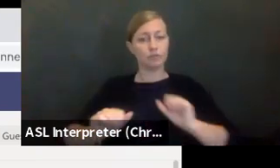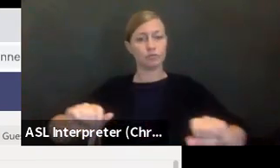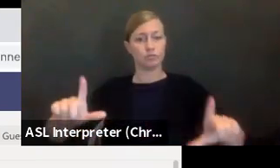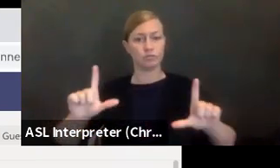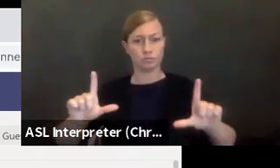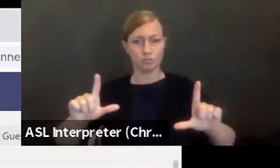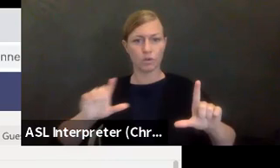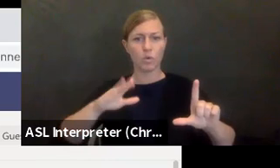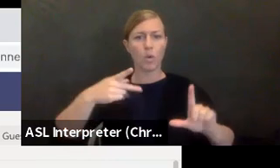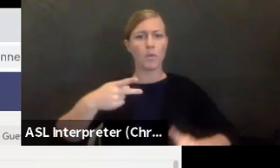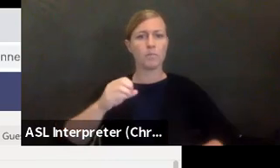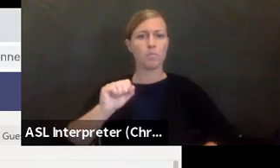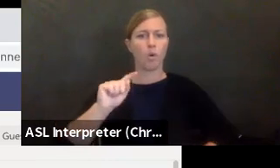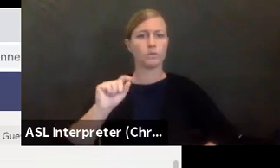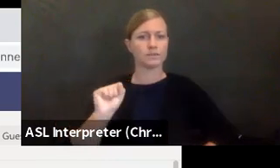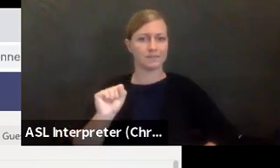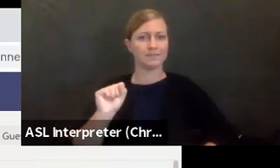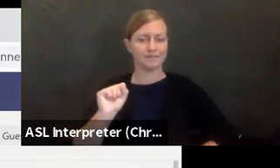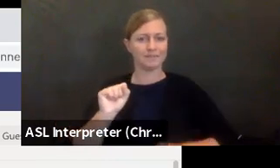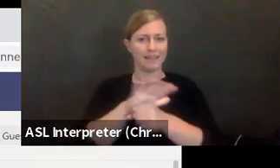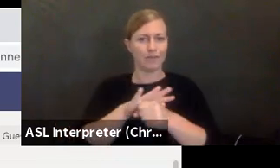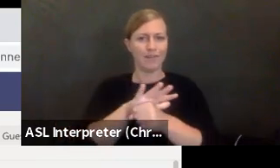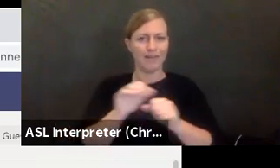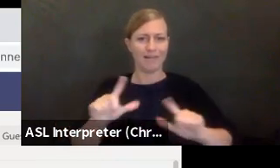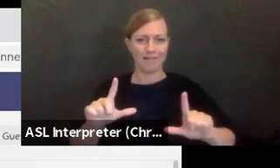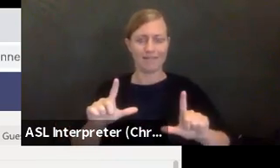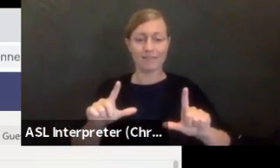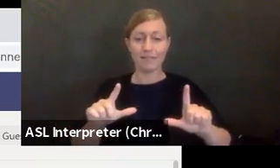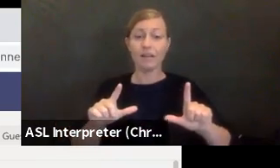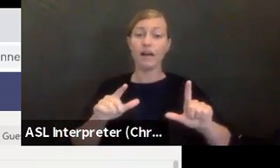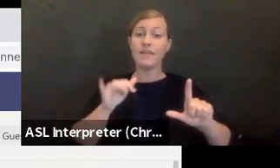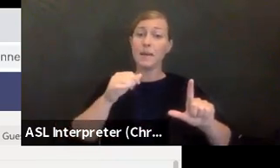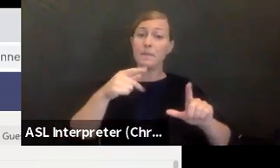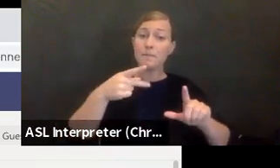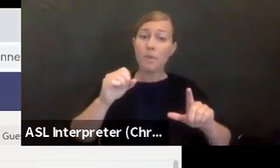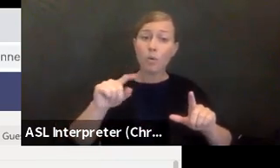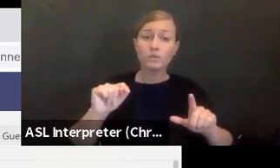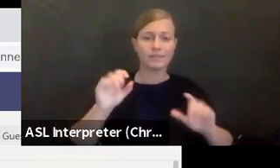When you first log in,